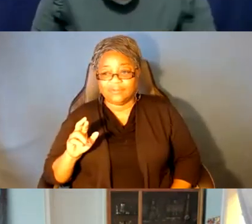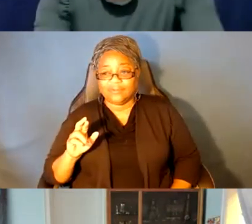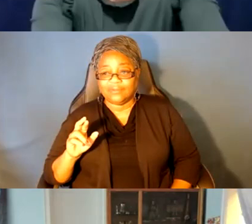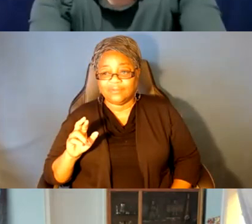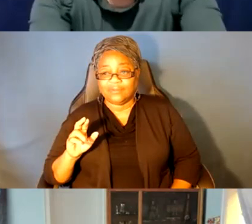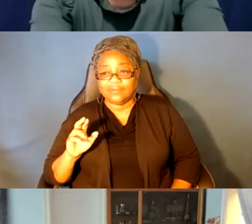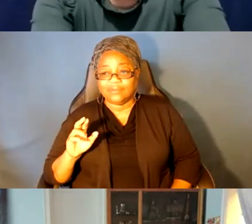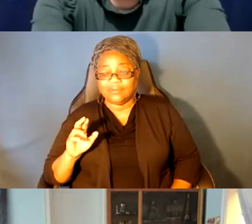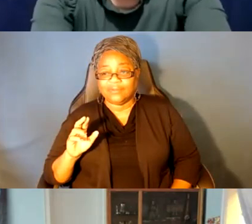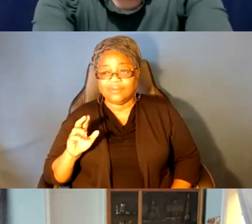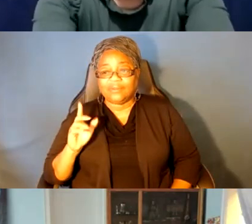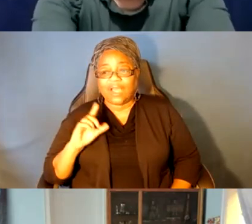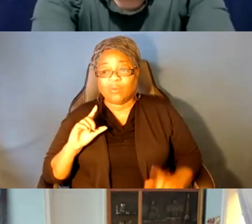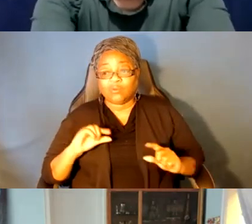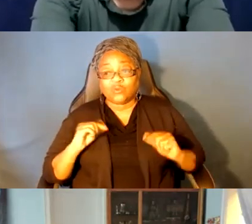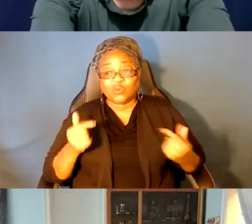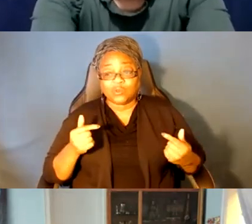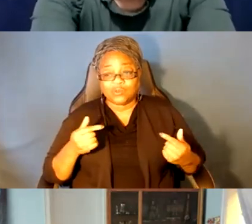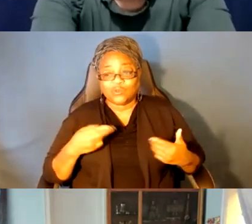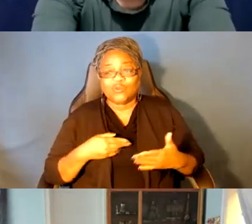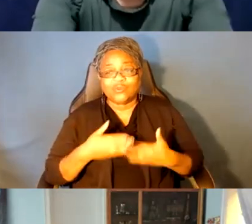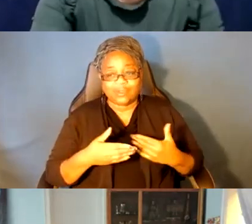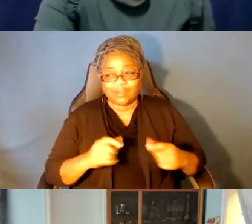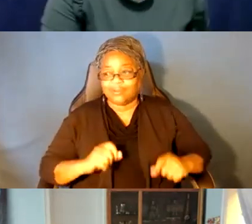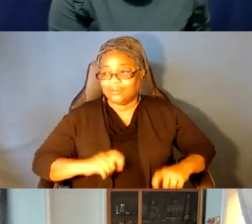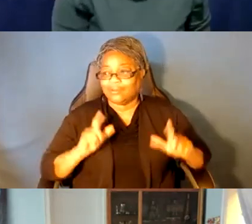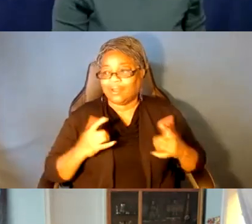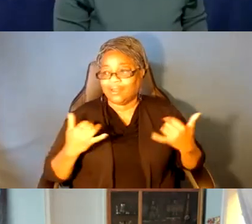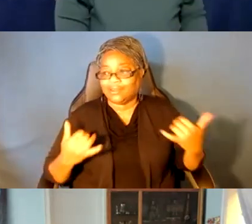and I will switch to the next slide now. Oops.